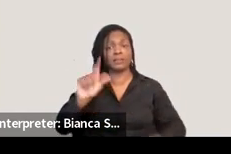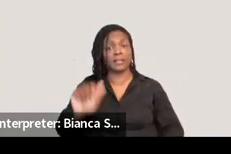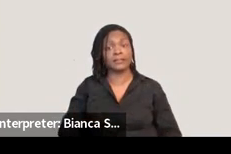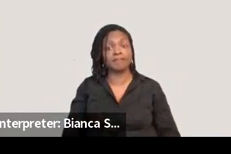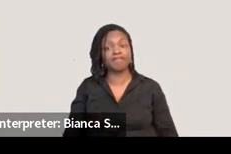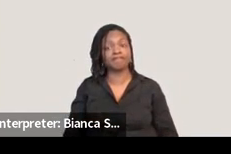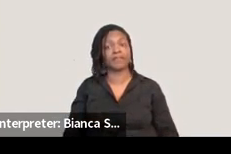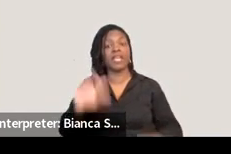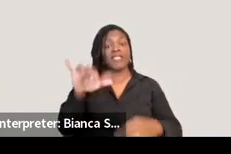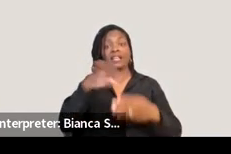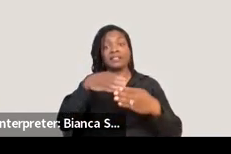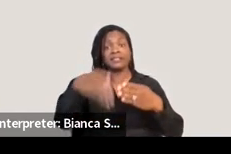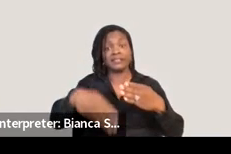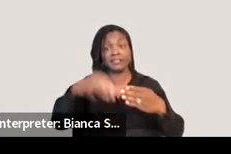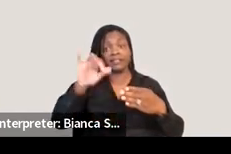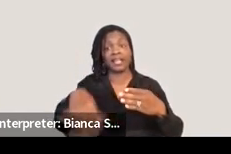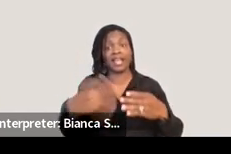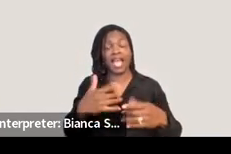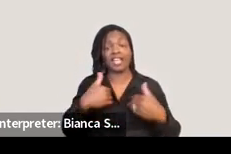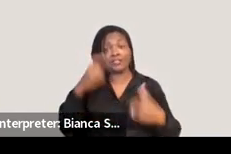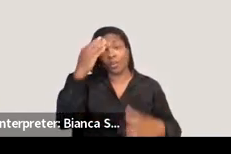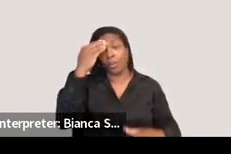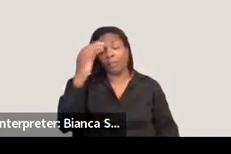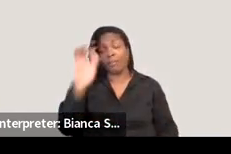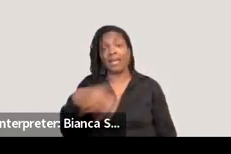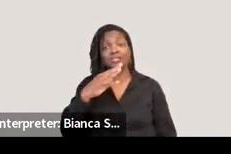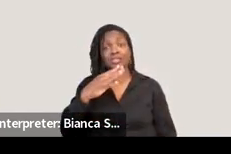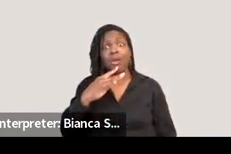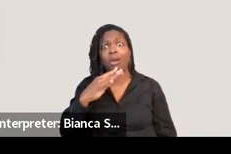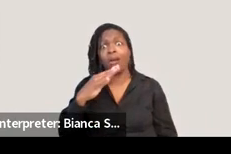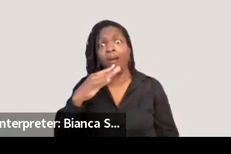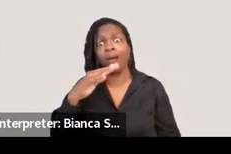I know it's. Talking really fast, but I wanted to make sure that I got through it all.